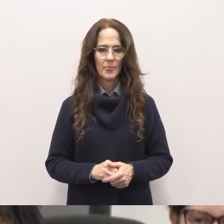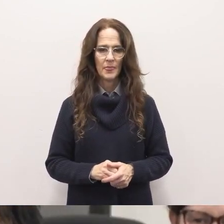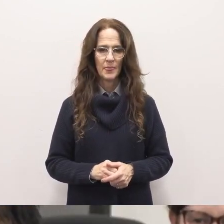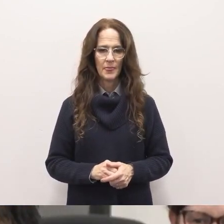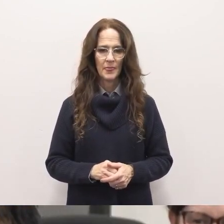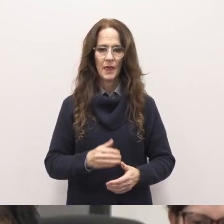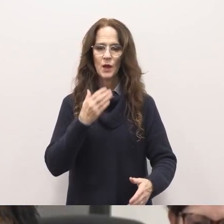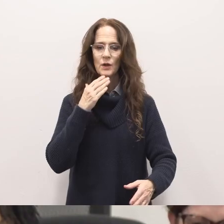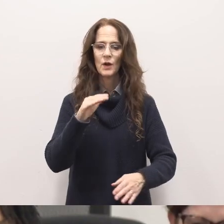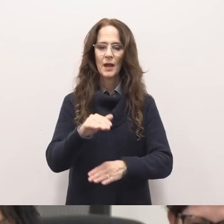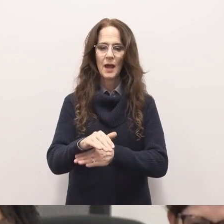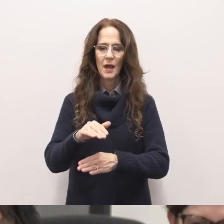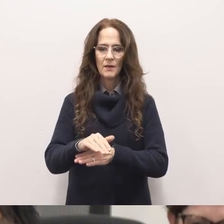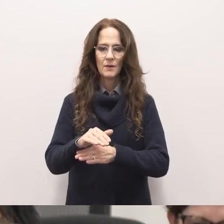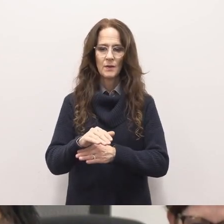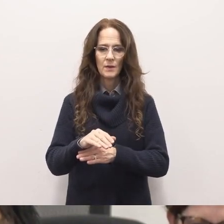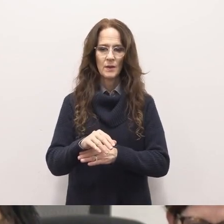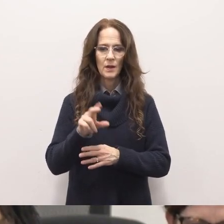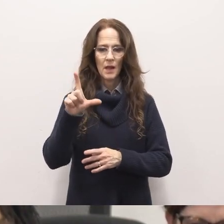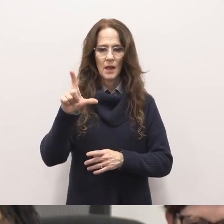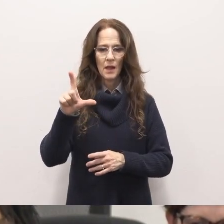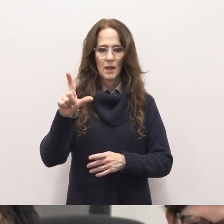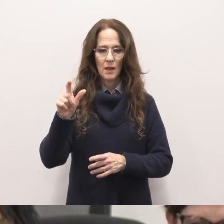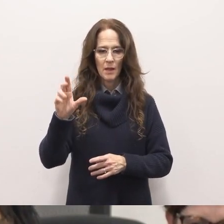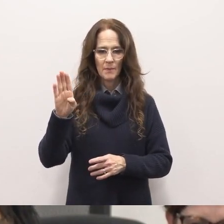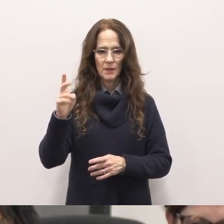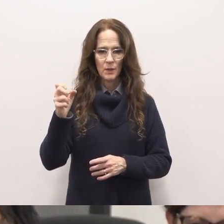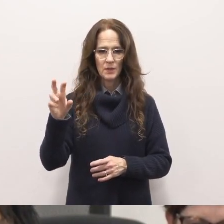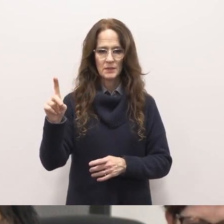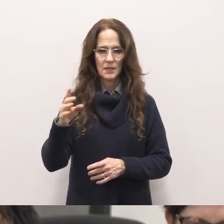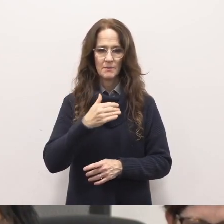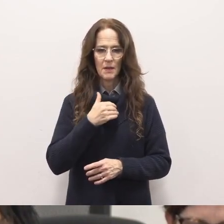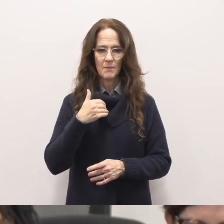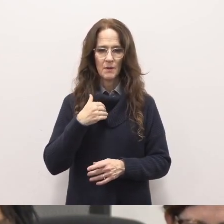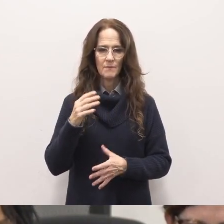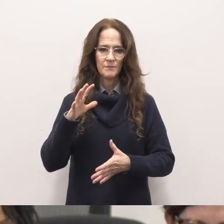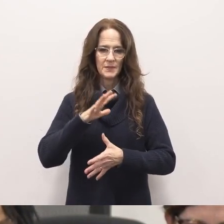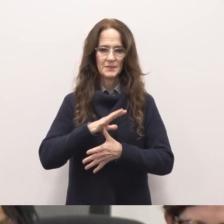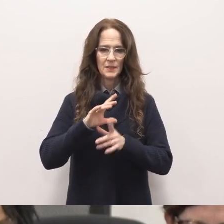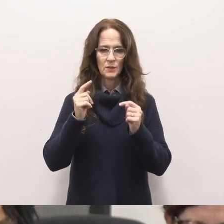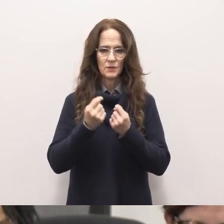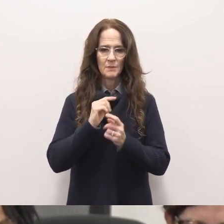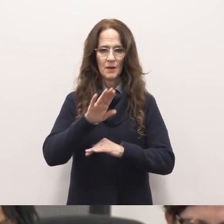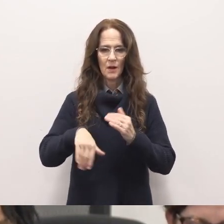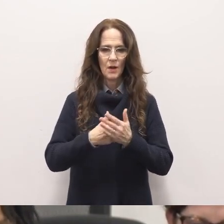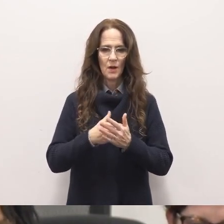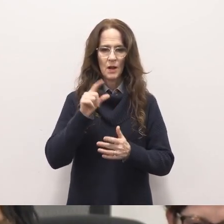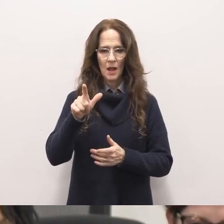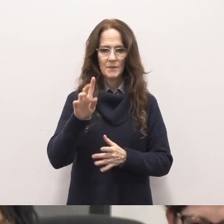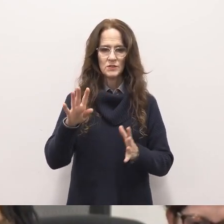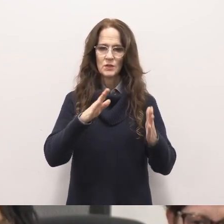Good afternoon, LBUSD board members, the senior team, and the entire Long Beach community.